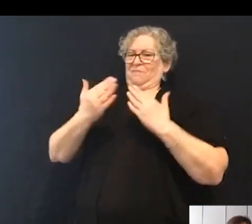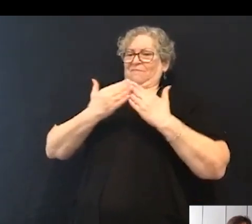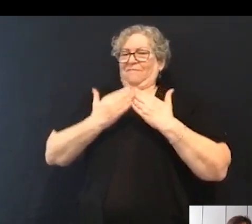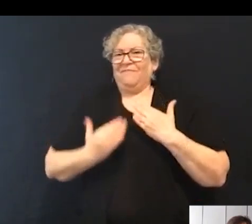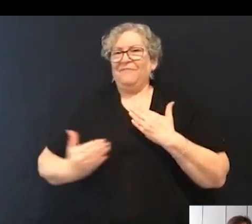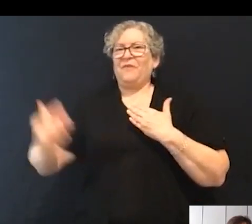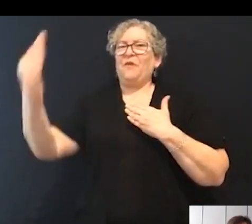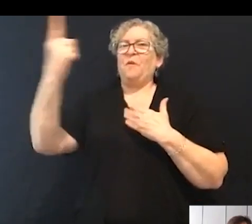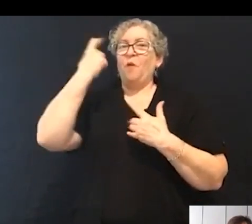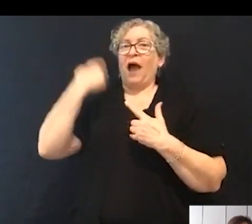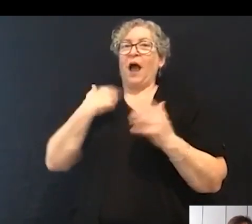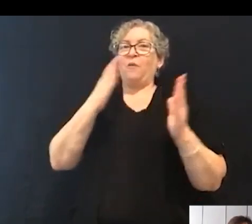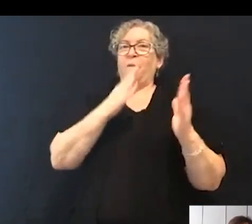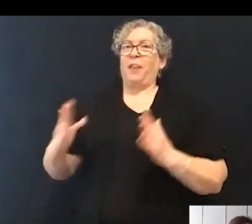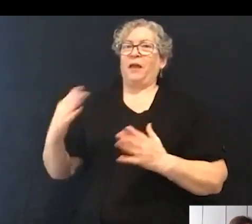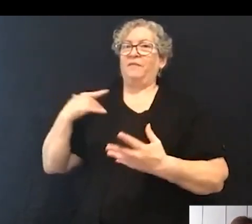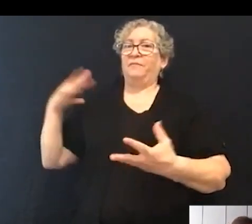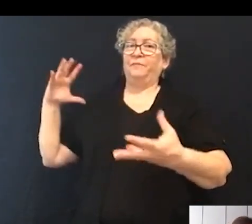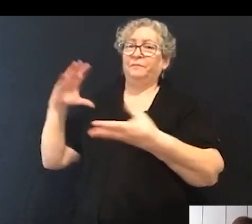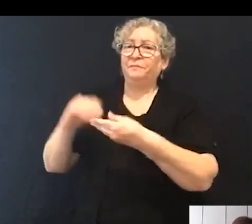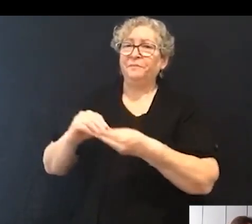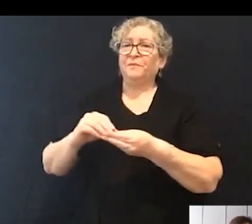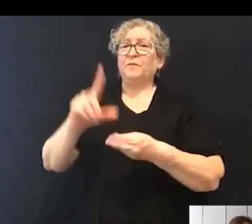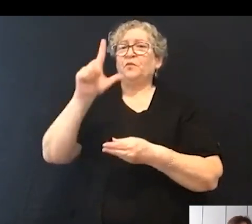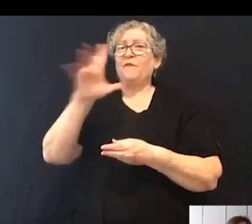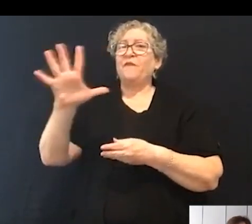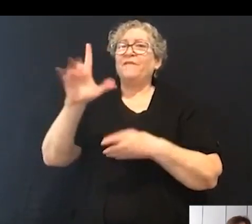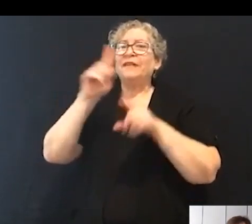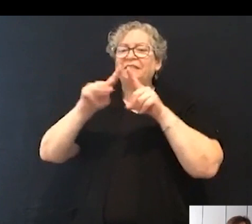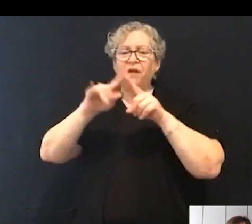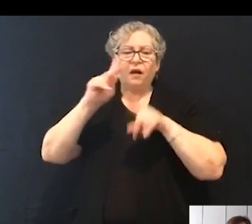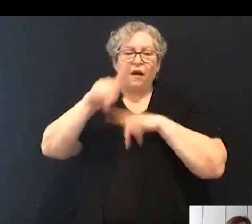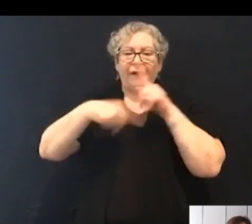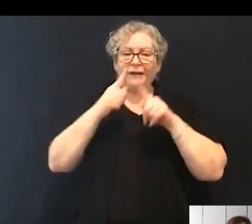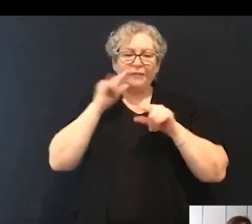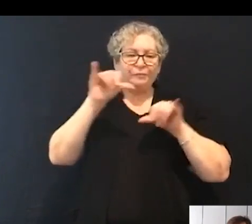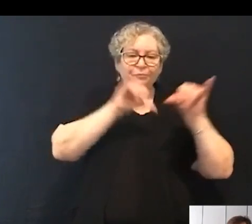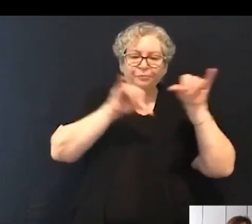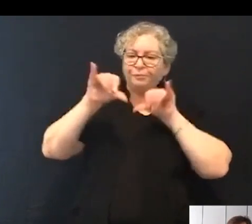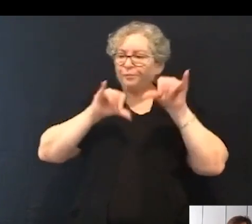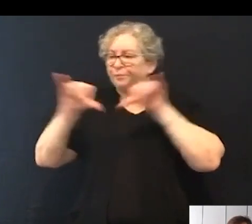comprises over 25 additional compounds for different mutations.